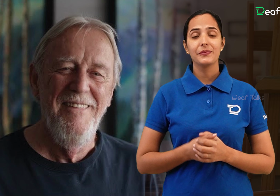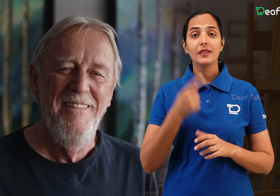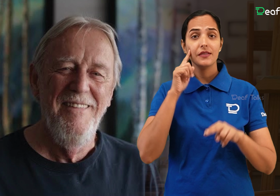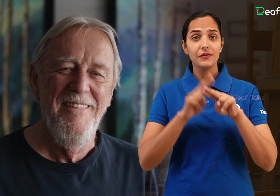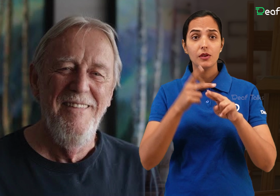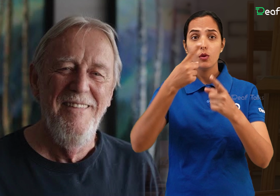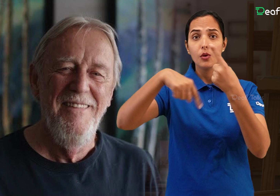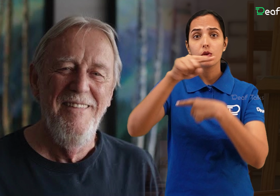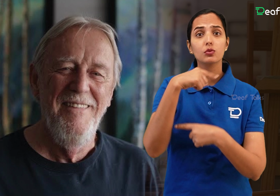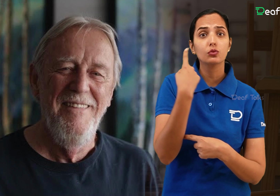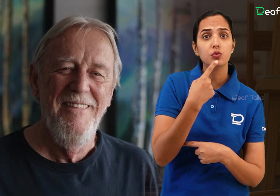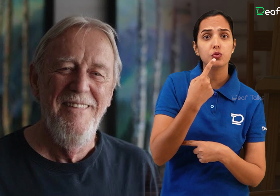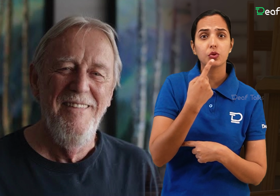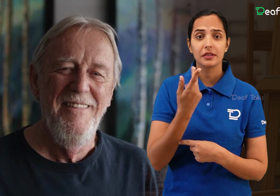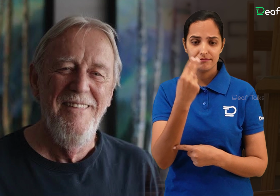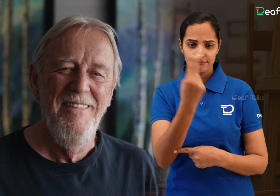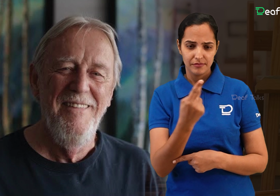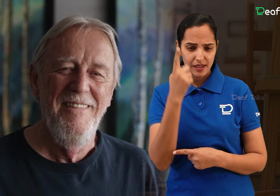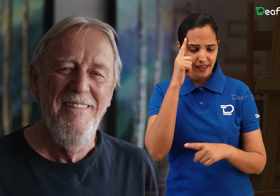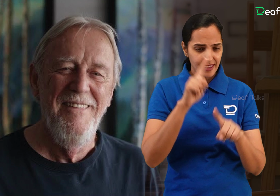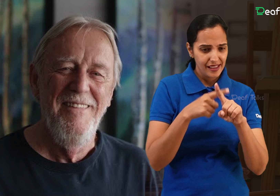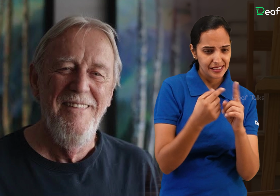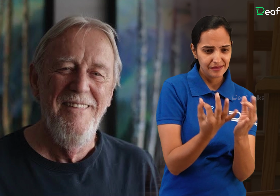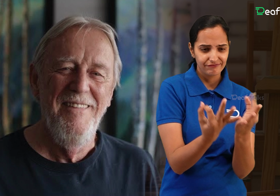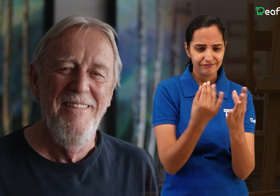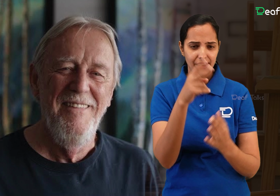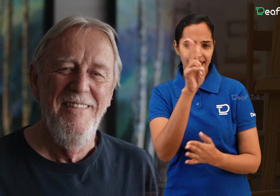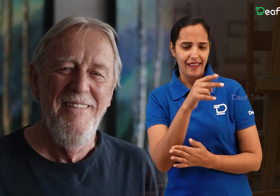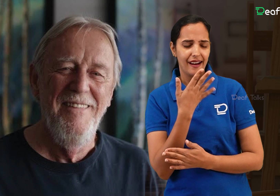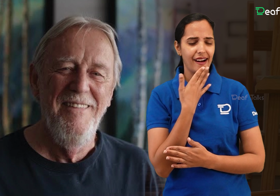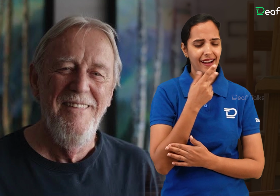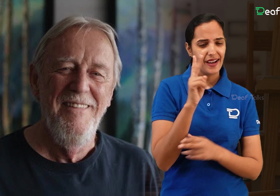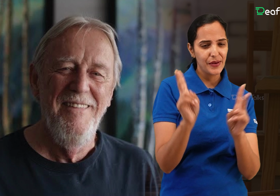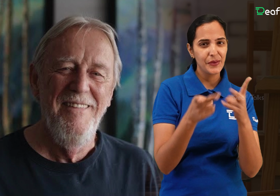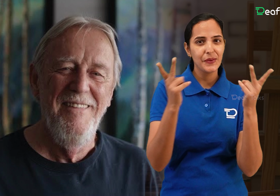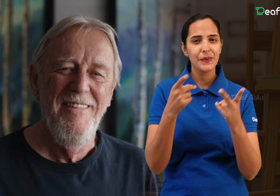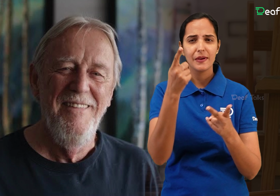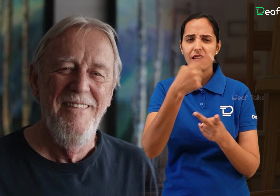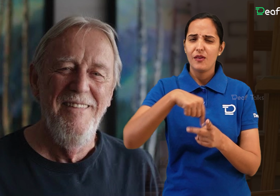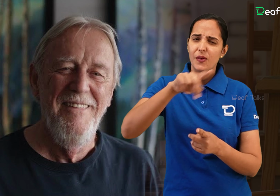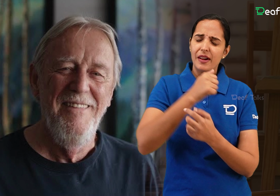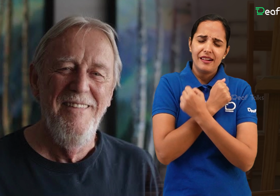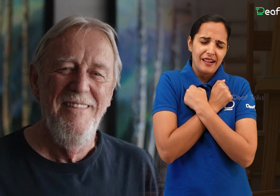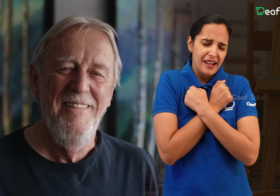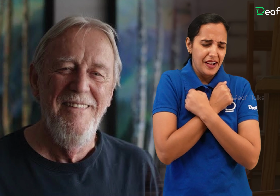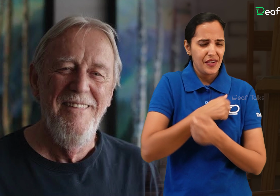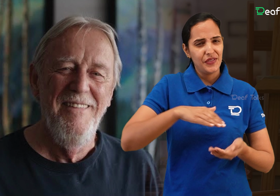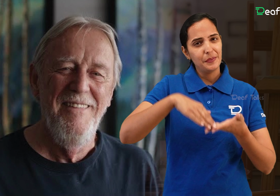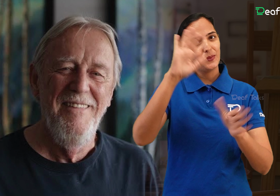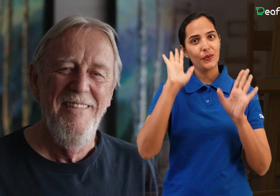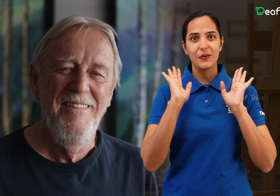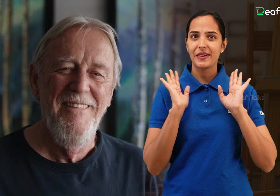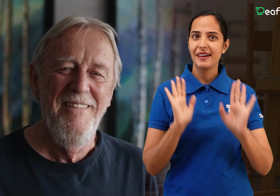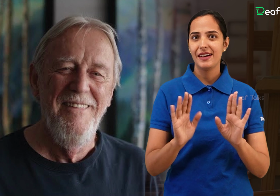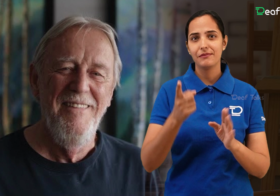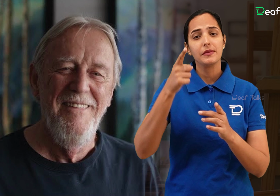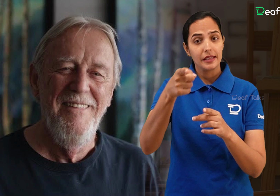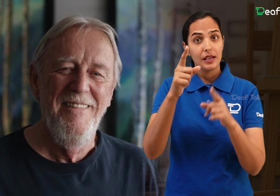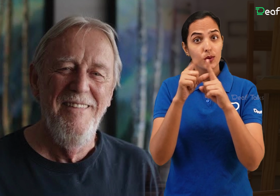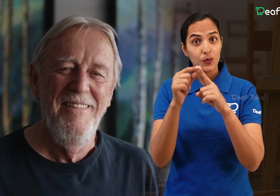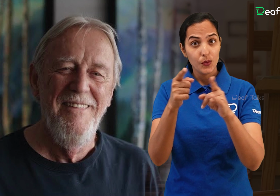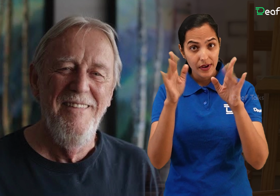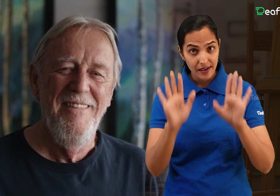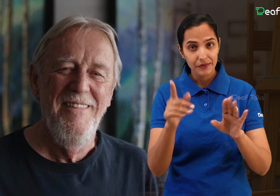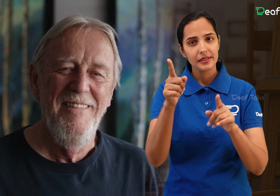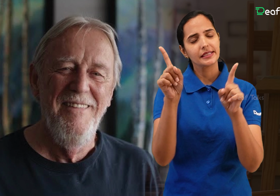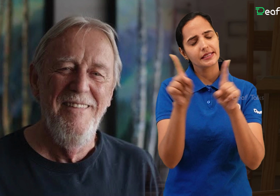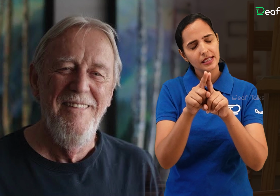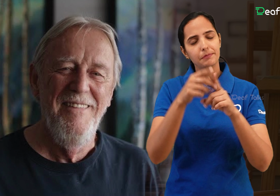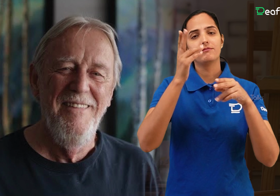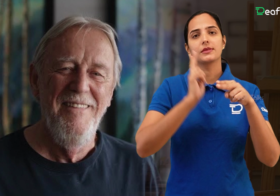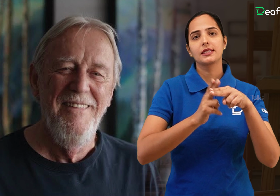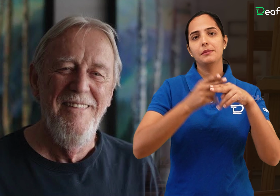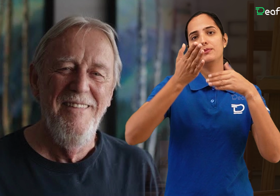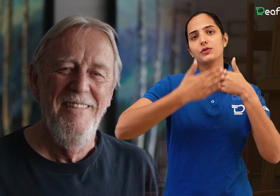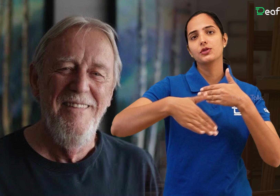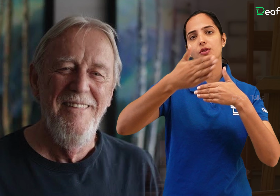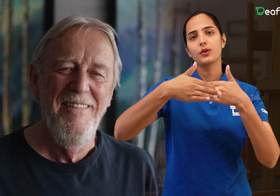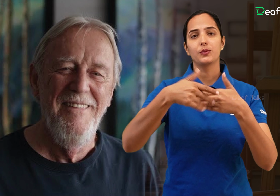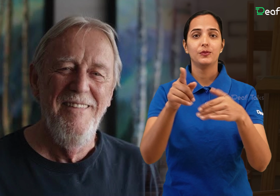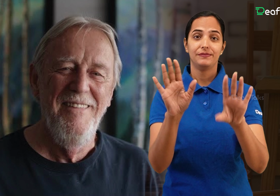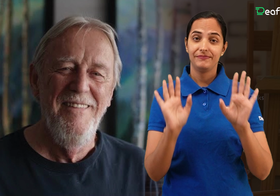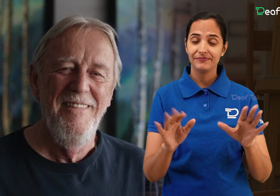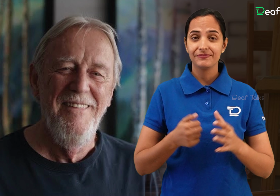If you are an artist who loves to draw, paint, or do any art work, do continue work.